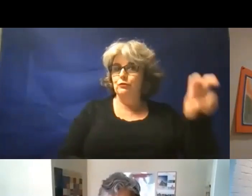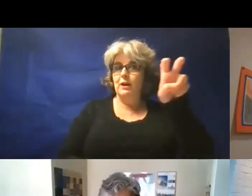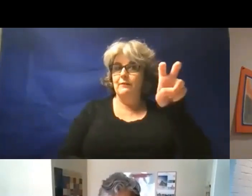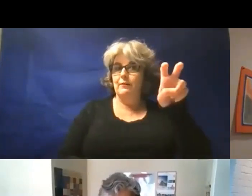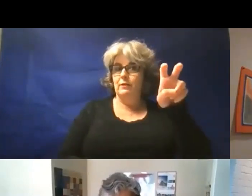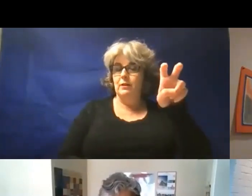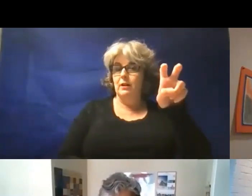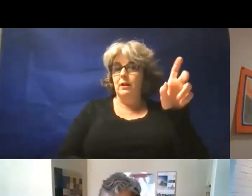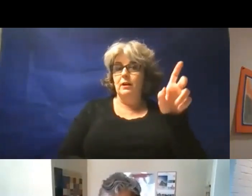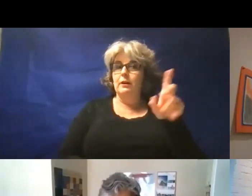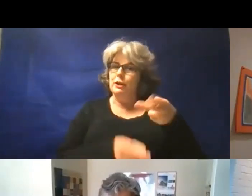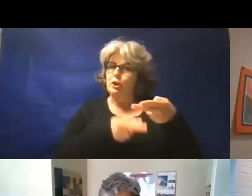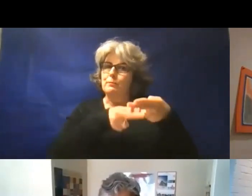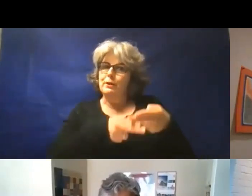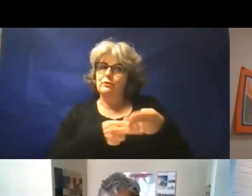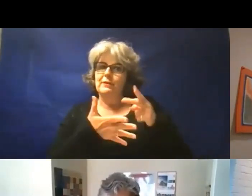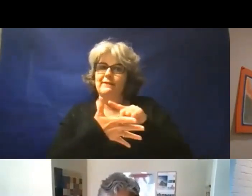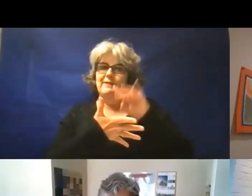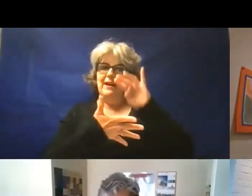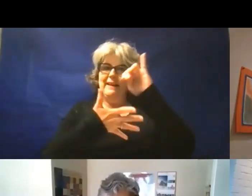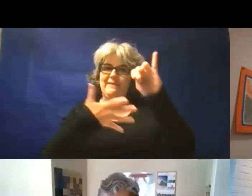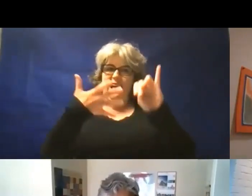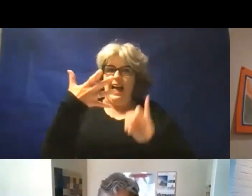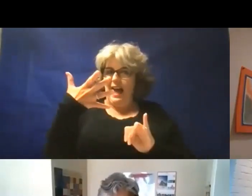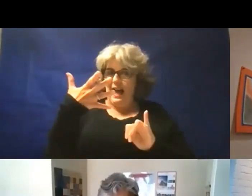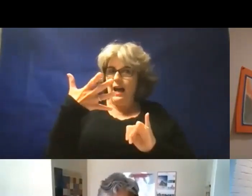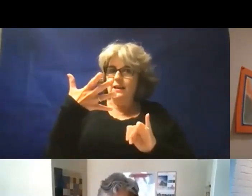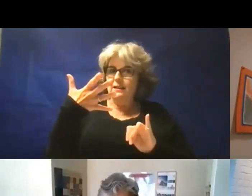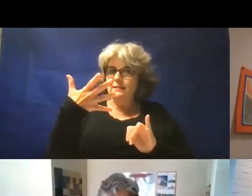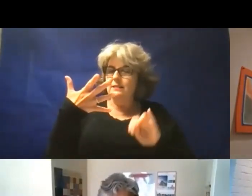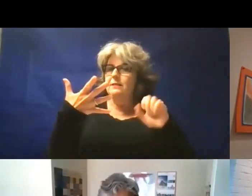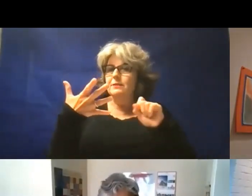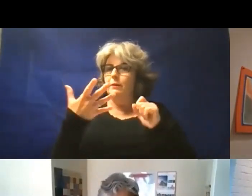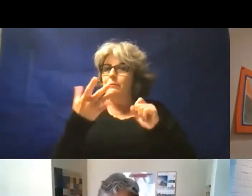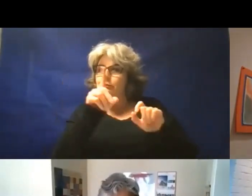than you mentioned the five Is point of view so lots of questions about what that means but